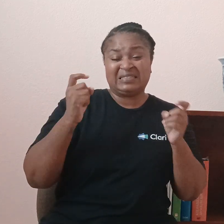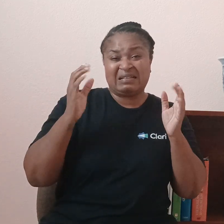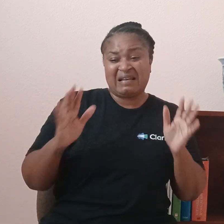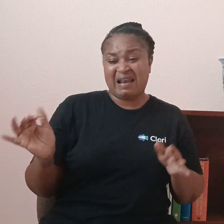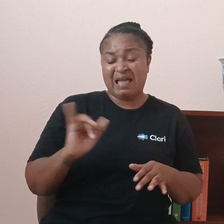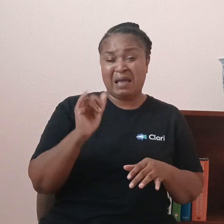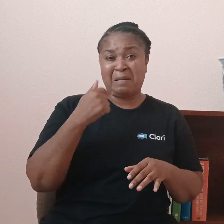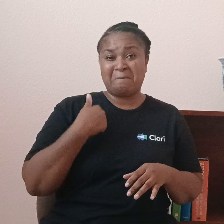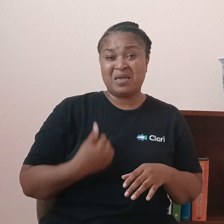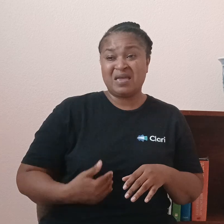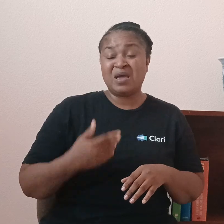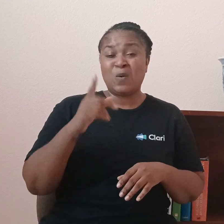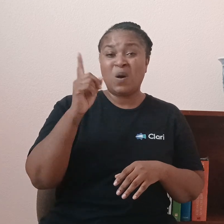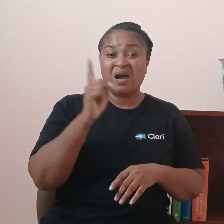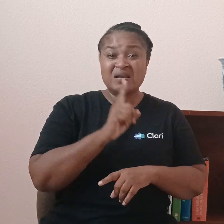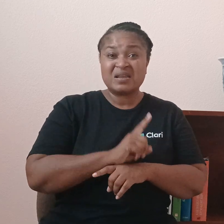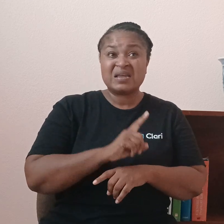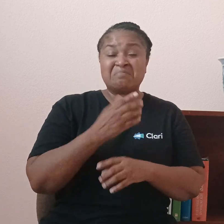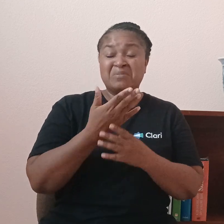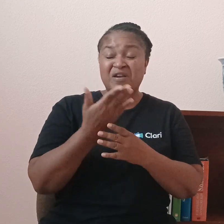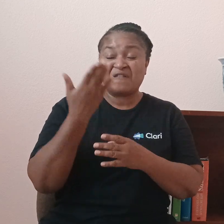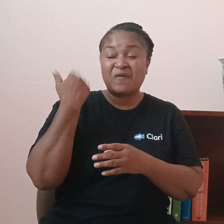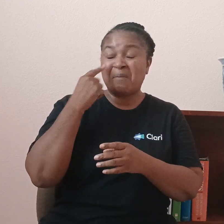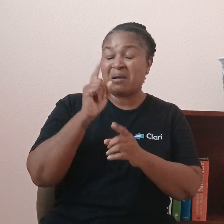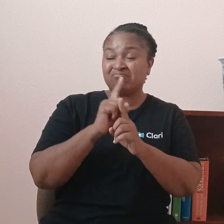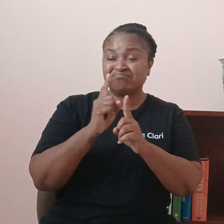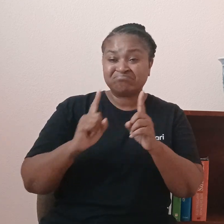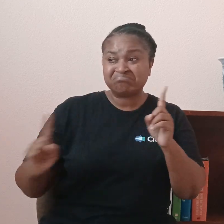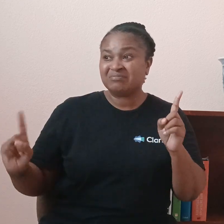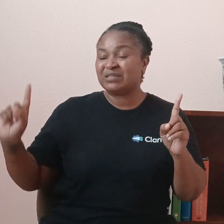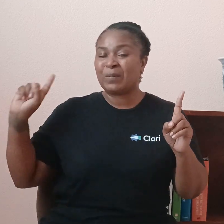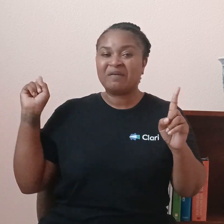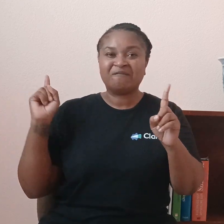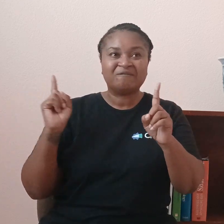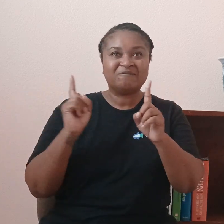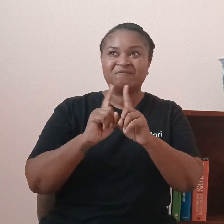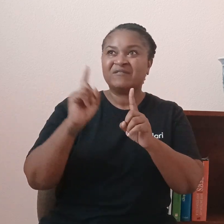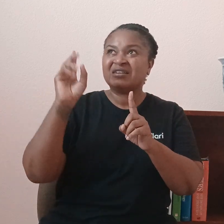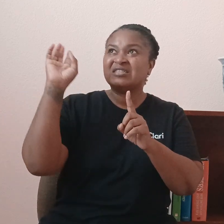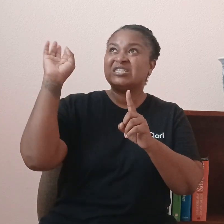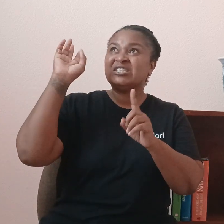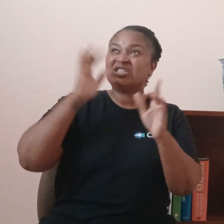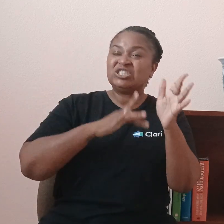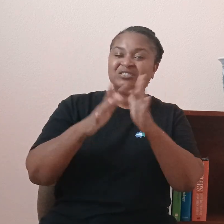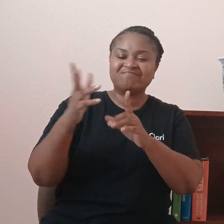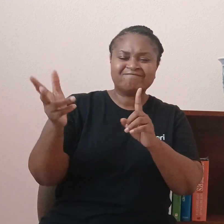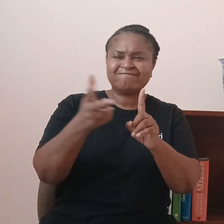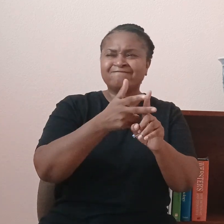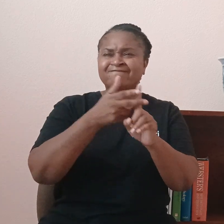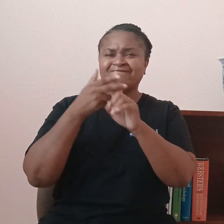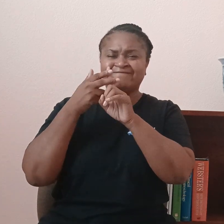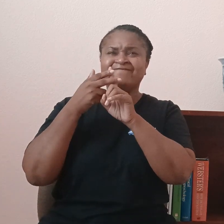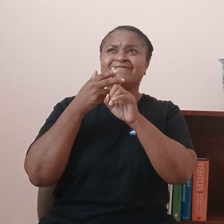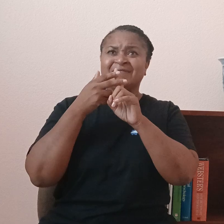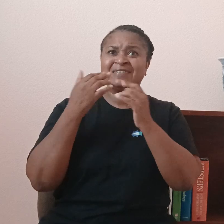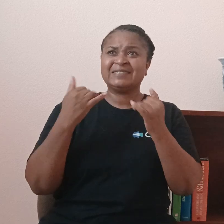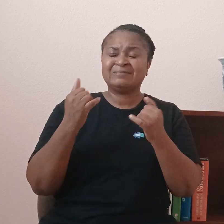I once was lost but now I’m found I was blind but now I see.